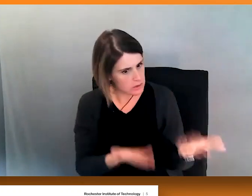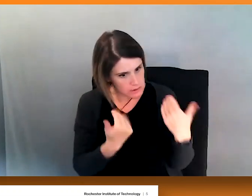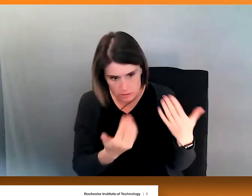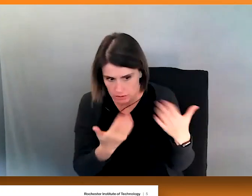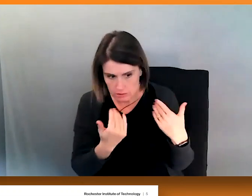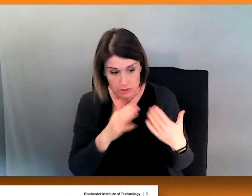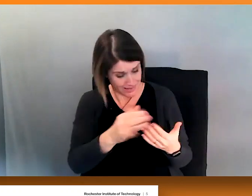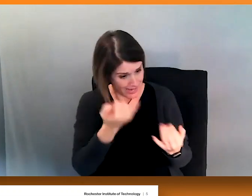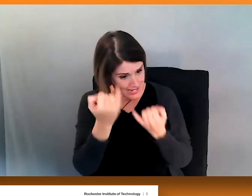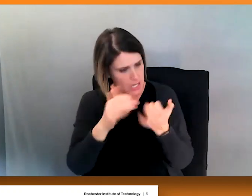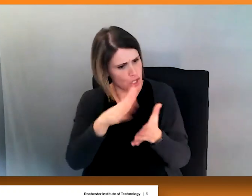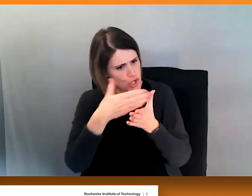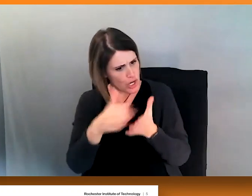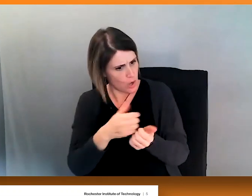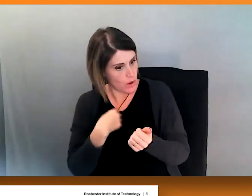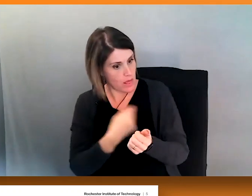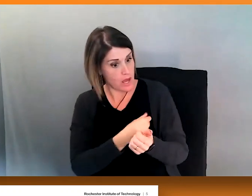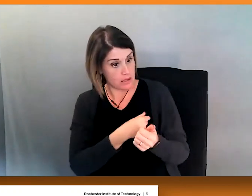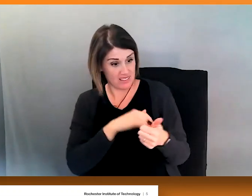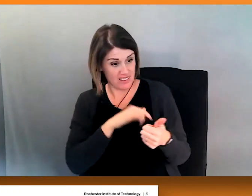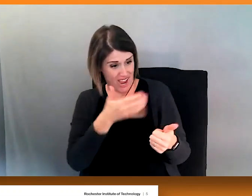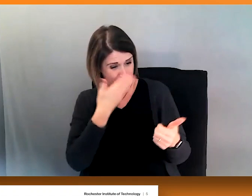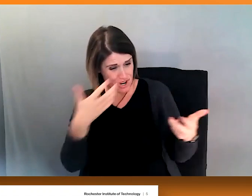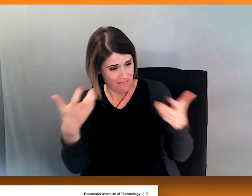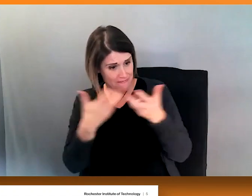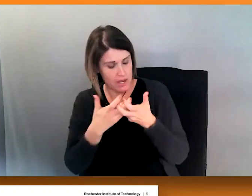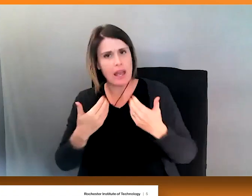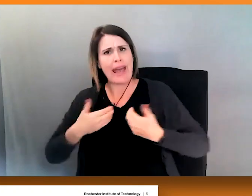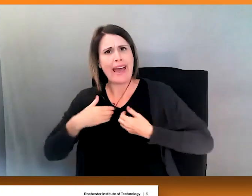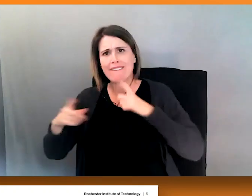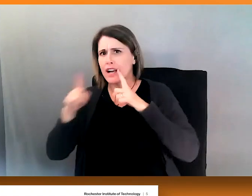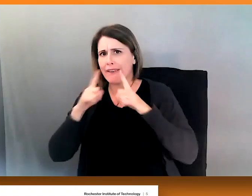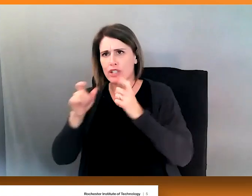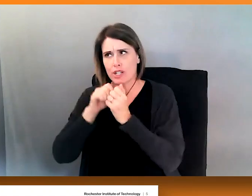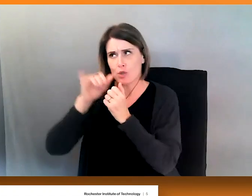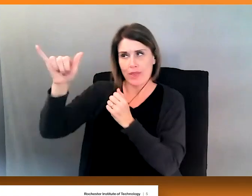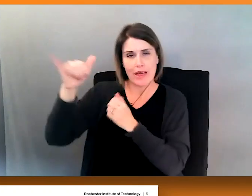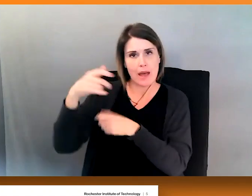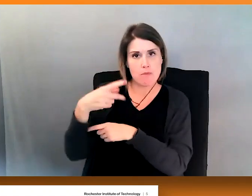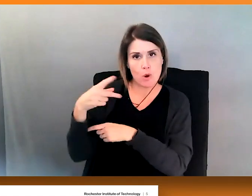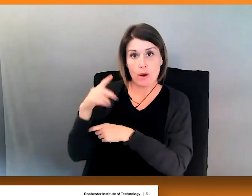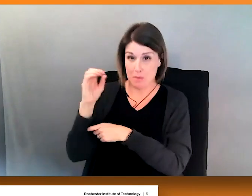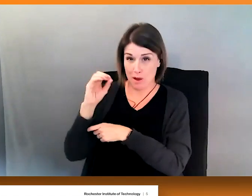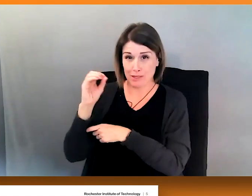Share your idea. Is it a good fit? Have a conversation with the program officer,